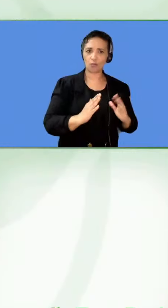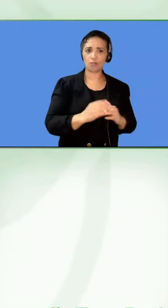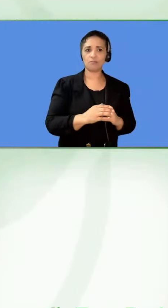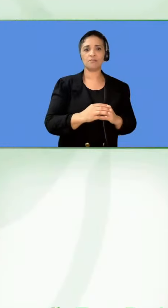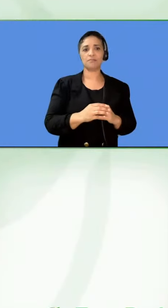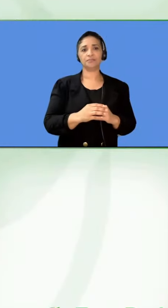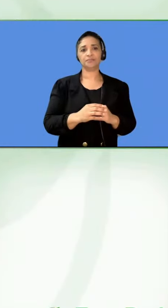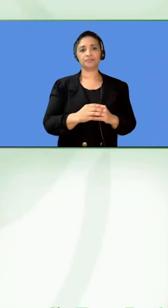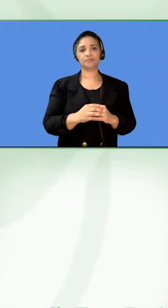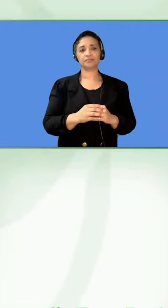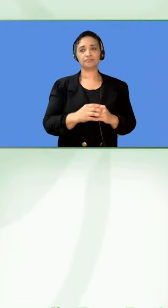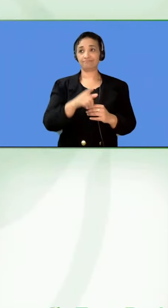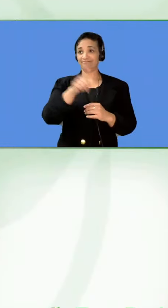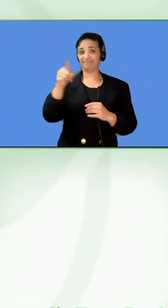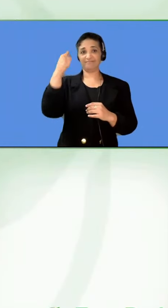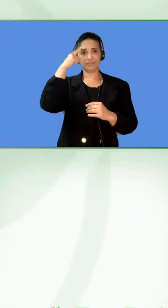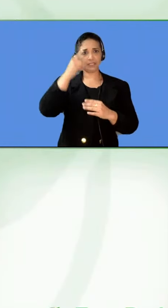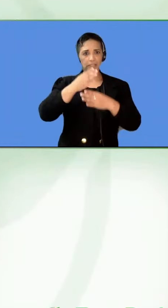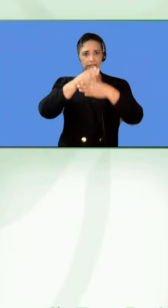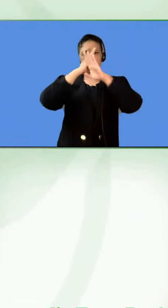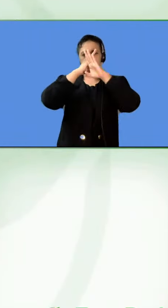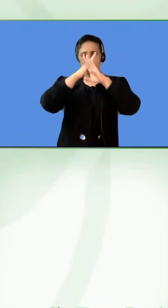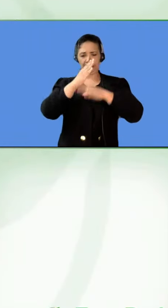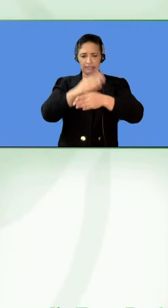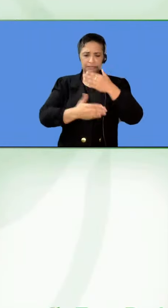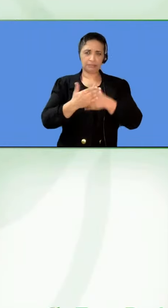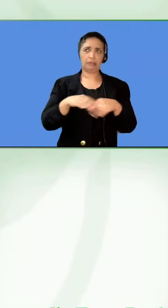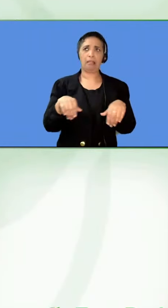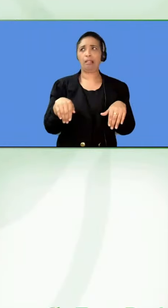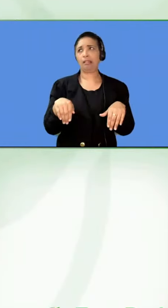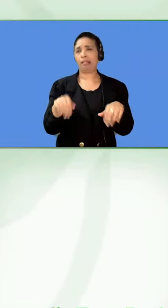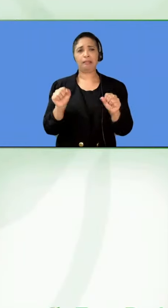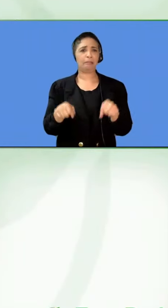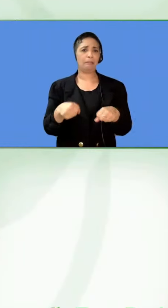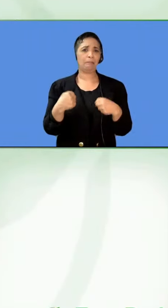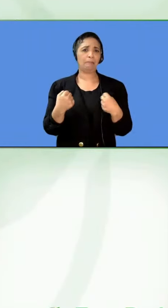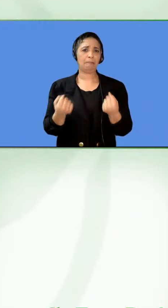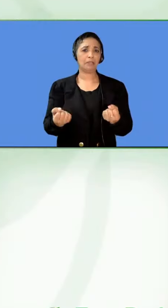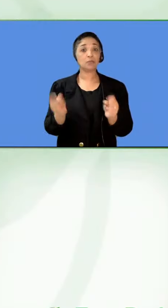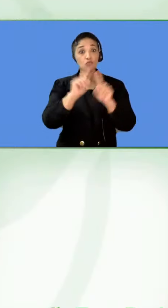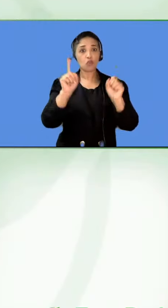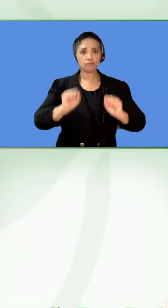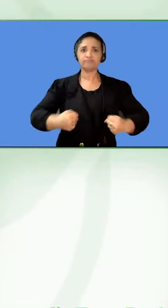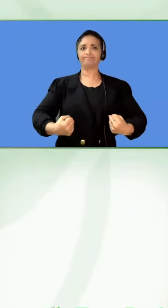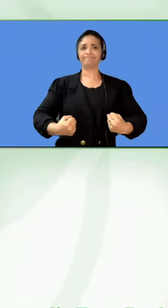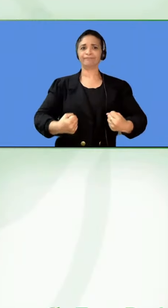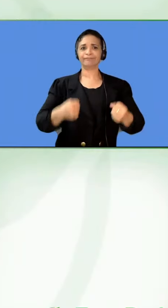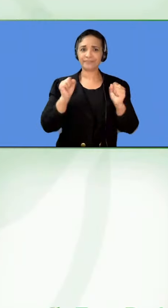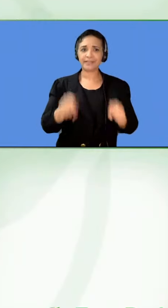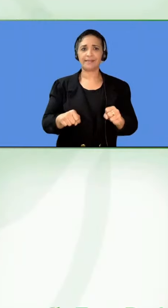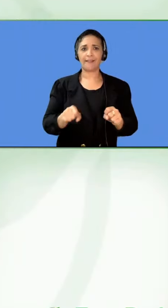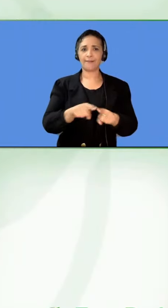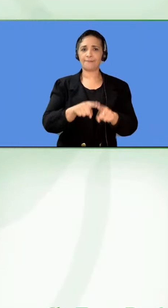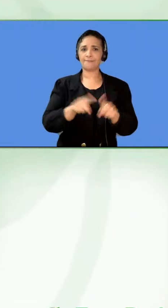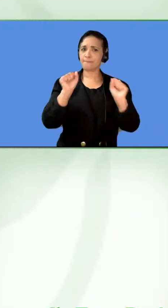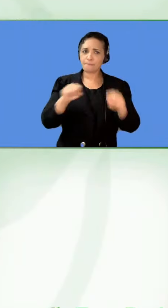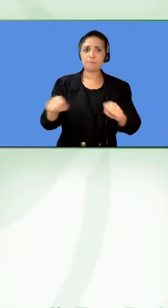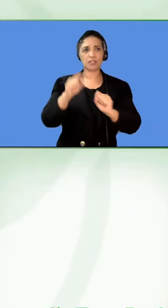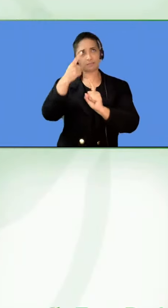stop you from achieving your dreams either. Remember, that you can do anything that you want, as long as you put your mind to it.